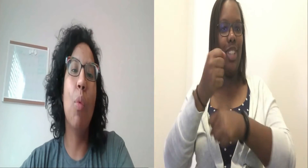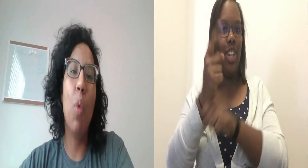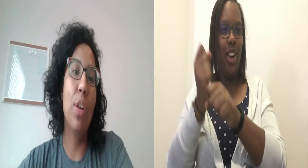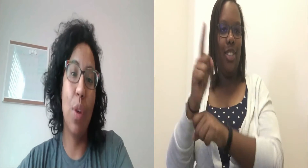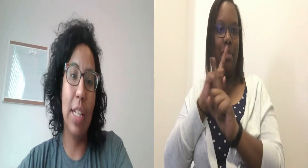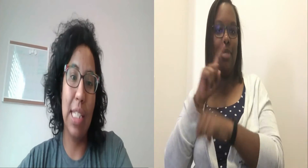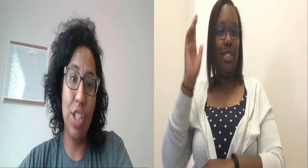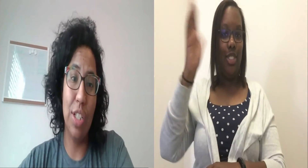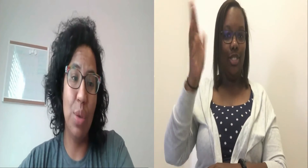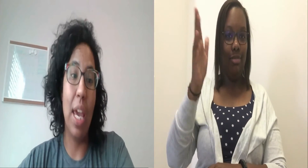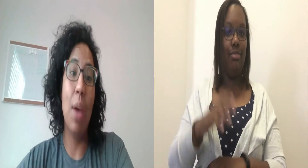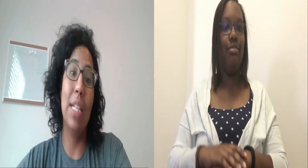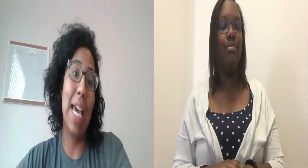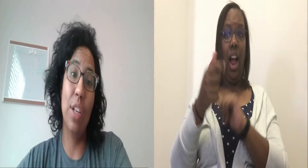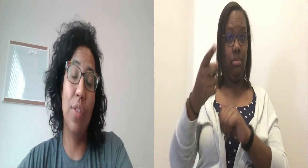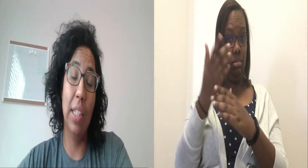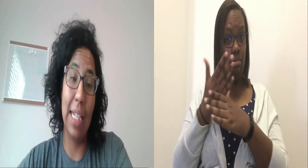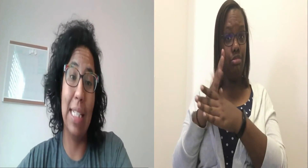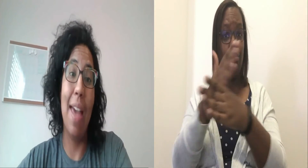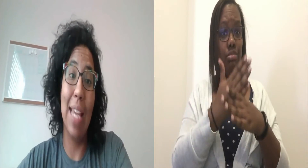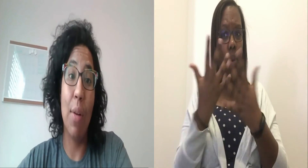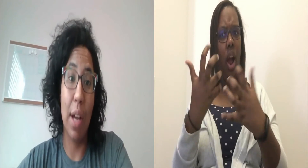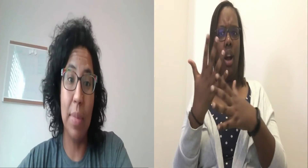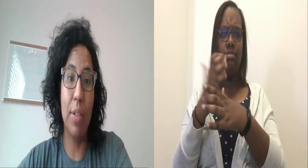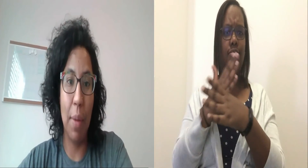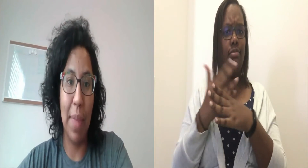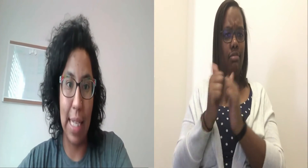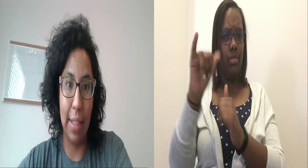what your organization is doing and what data you've collected and the outcomes from that data